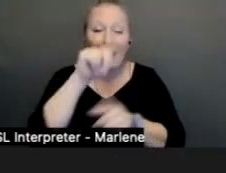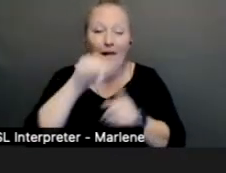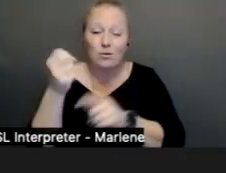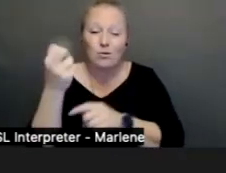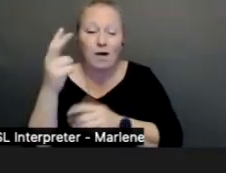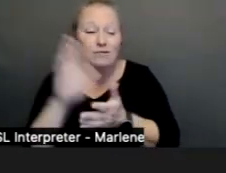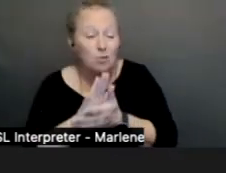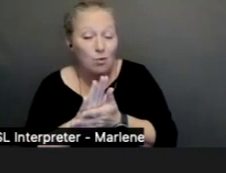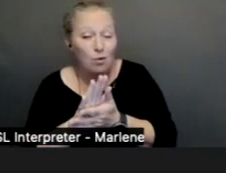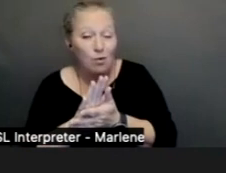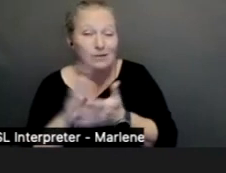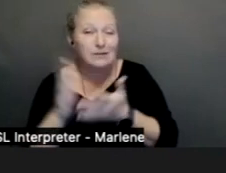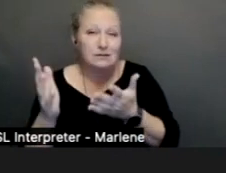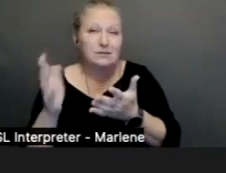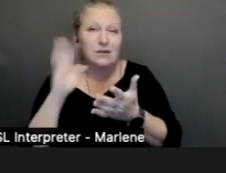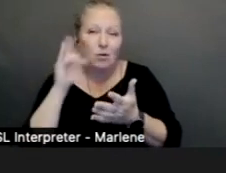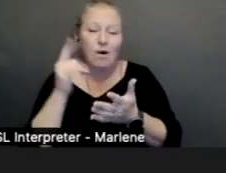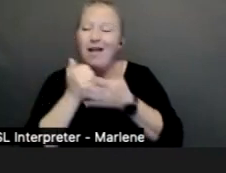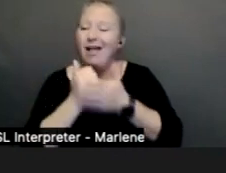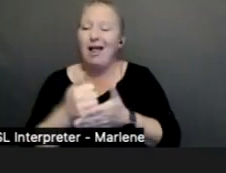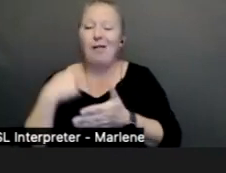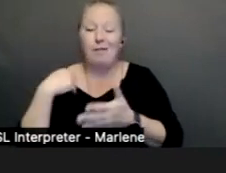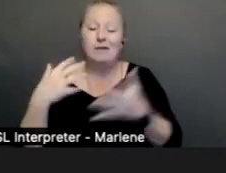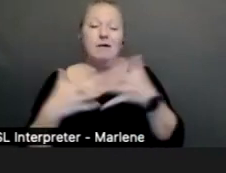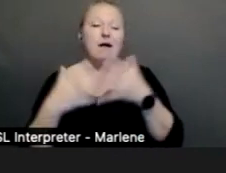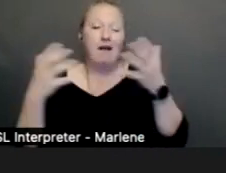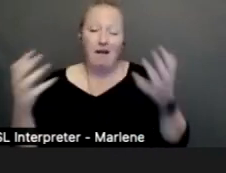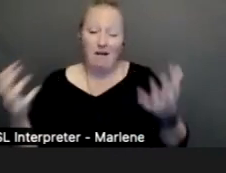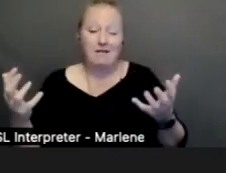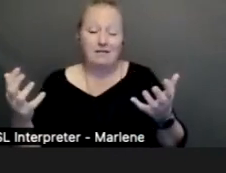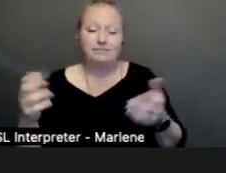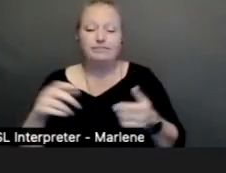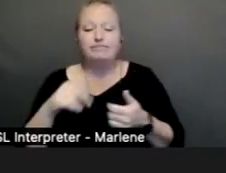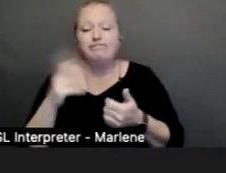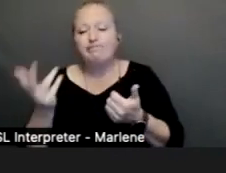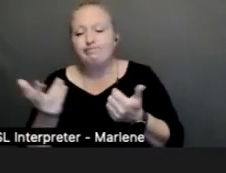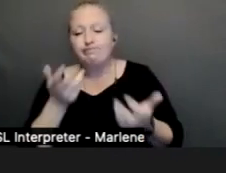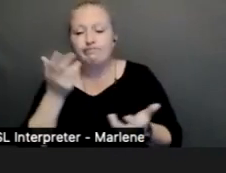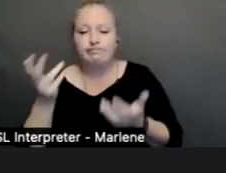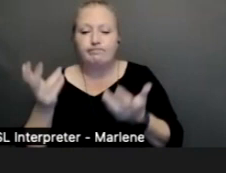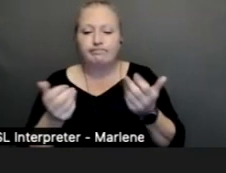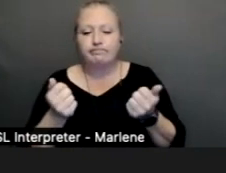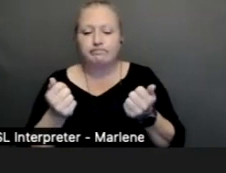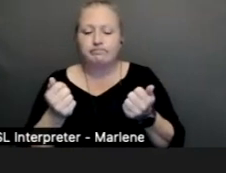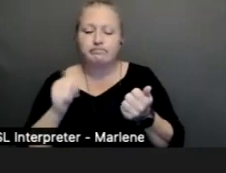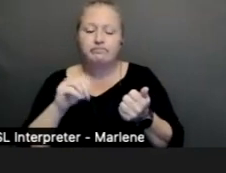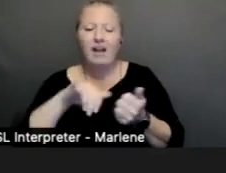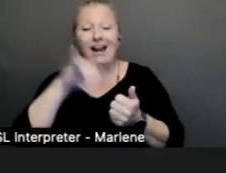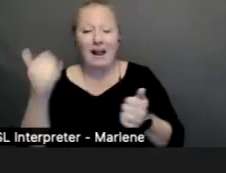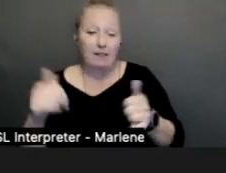would be a lot would go a long way to help us. Another challenge that we're starting to look at,